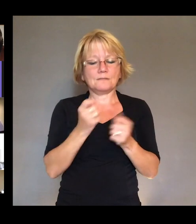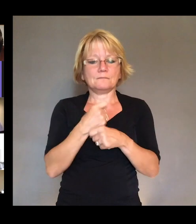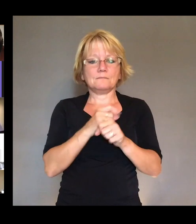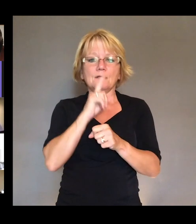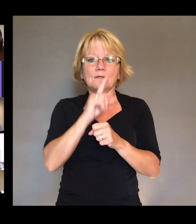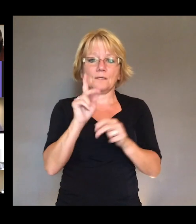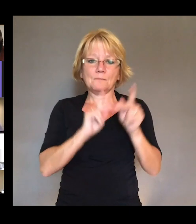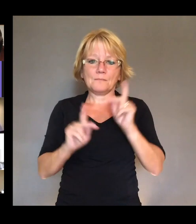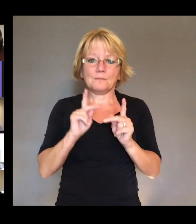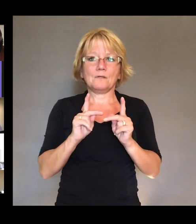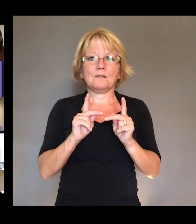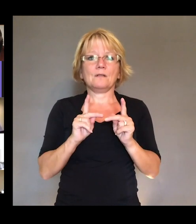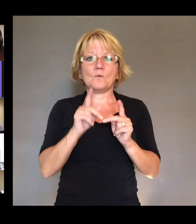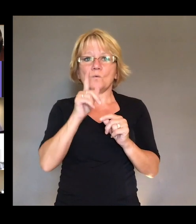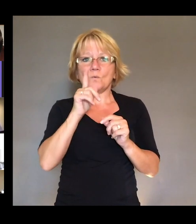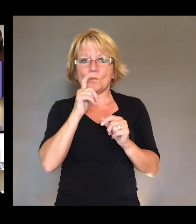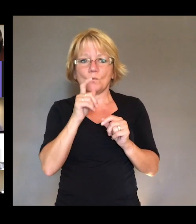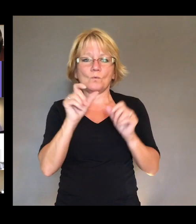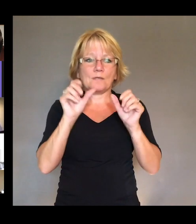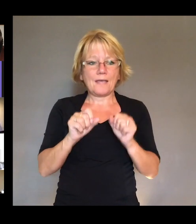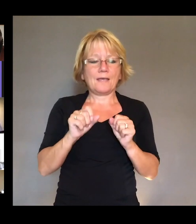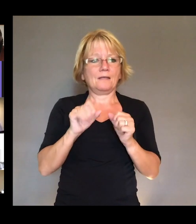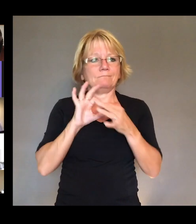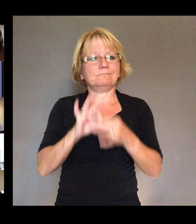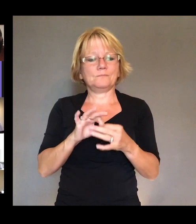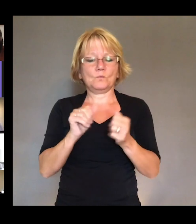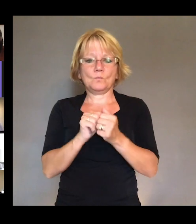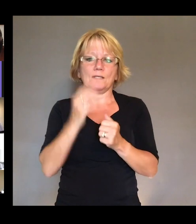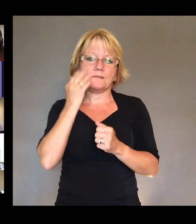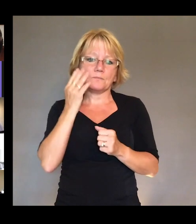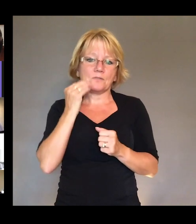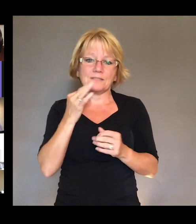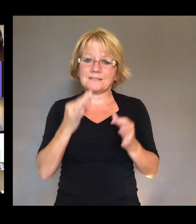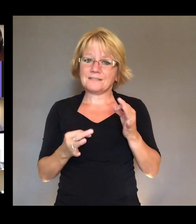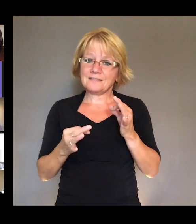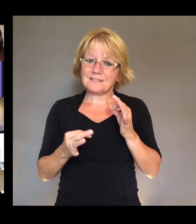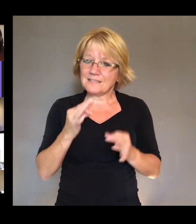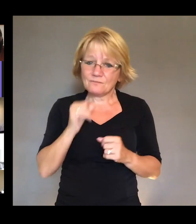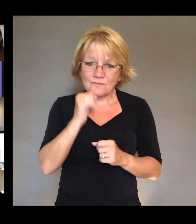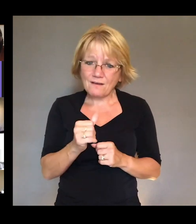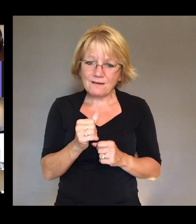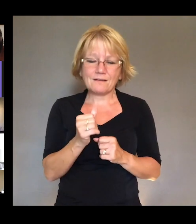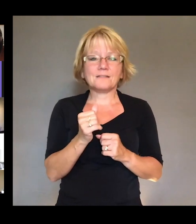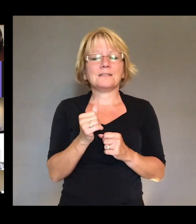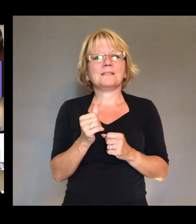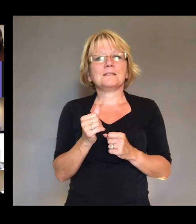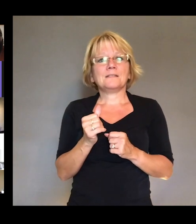to your question is that we have to make sure that people are at the table who can speak to their experiences. And that if we don't have people at the table